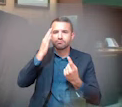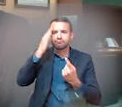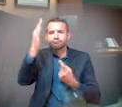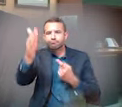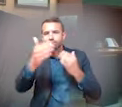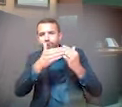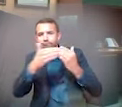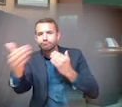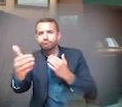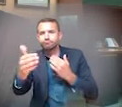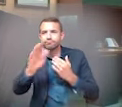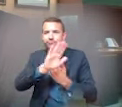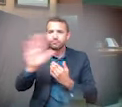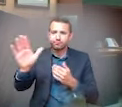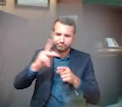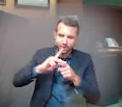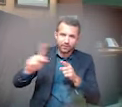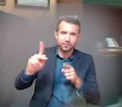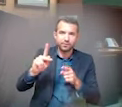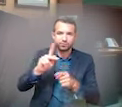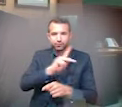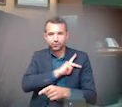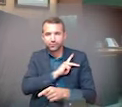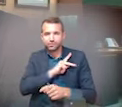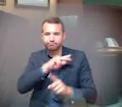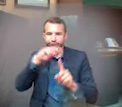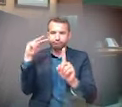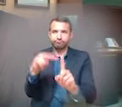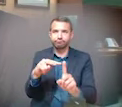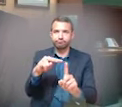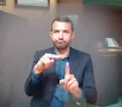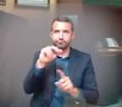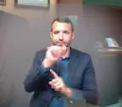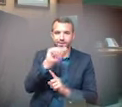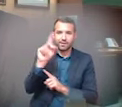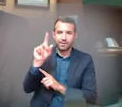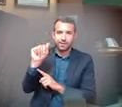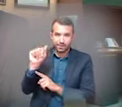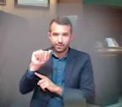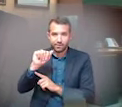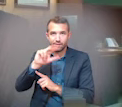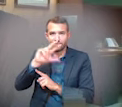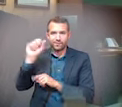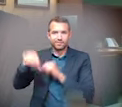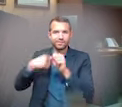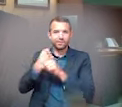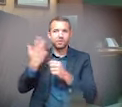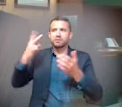own personal and professional perspectives on this work, and what the ADA at 30 means. I'm so appreciative for all three of you.